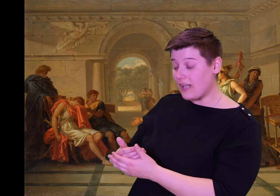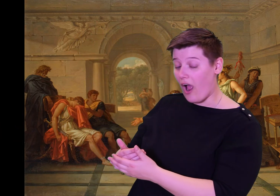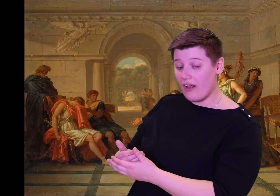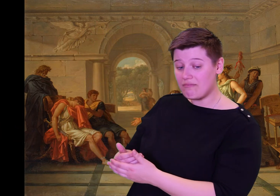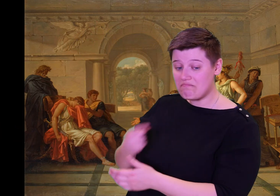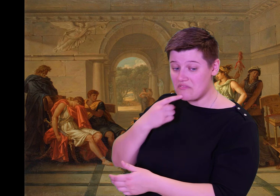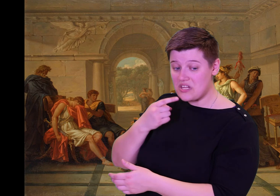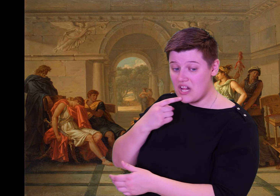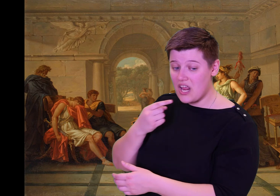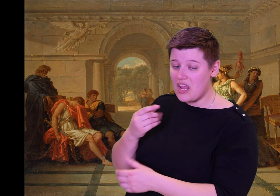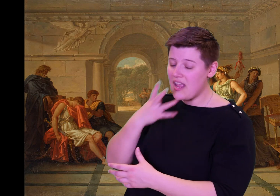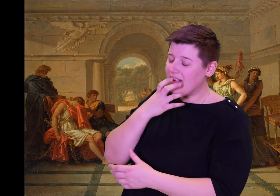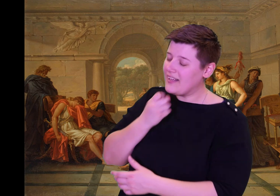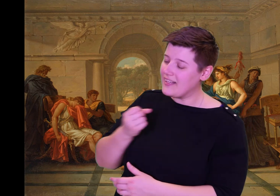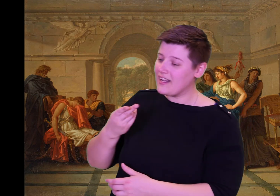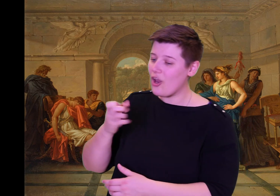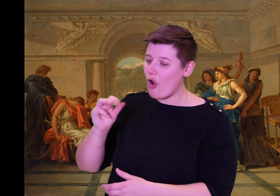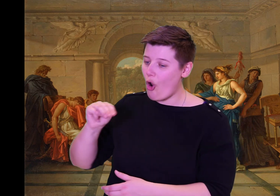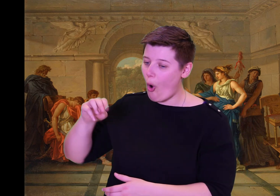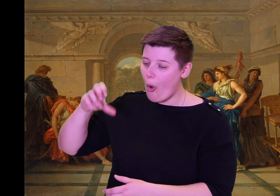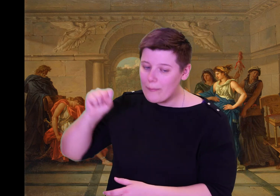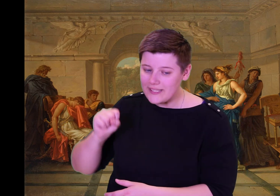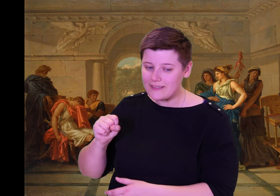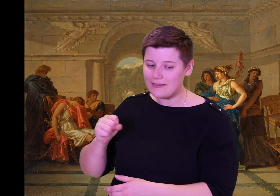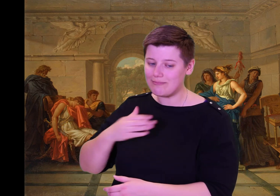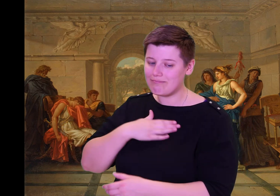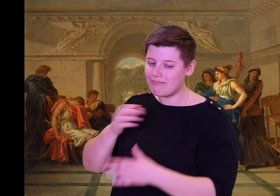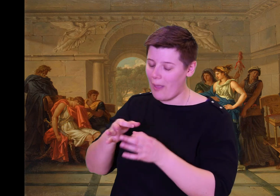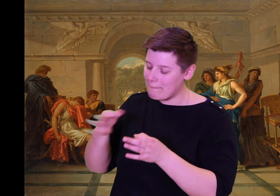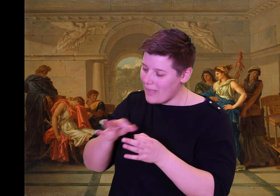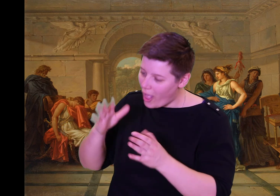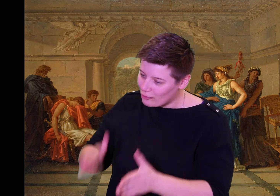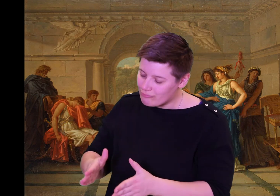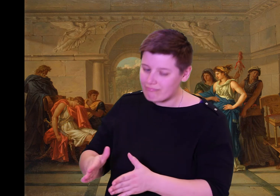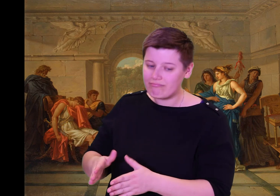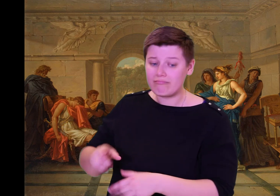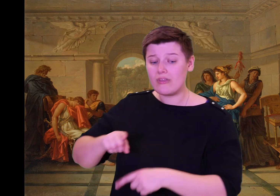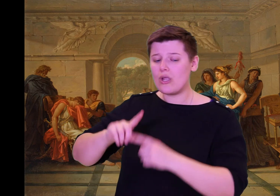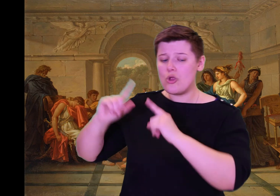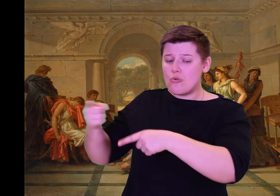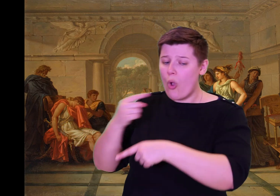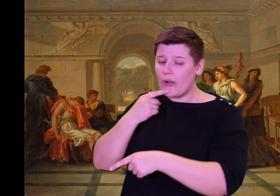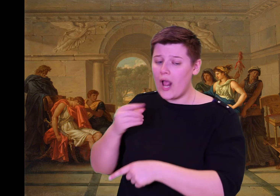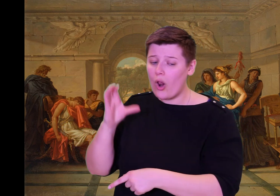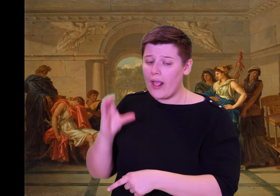Hermes heard these words. At once he fastened upon his feet the sandals of